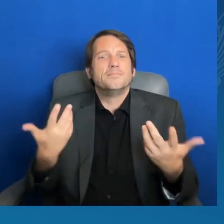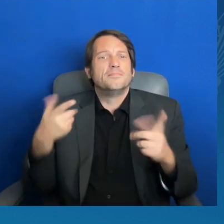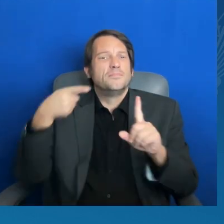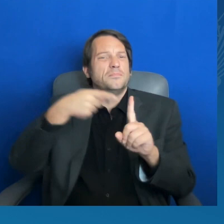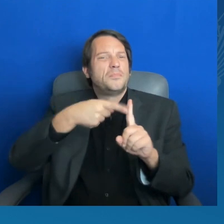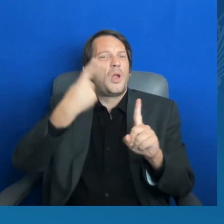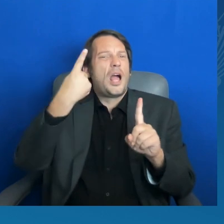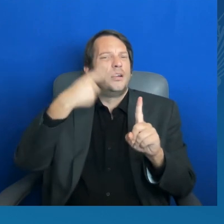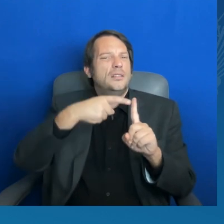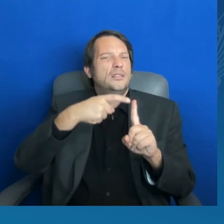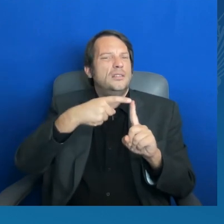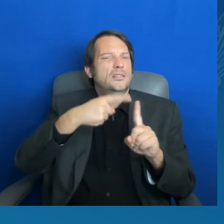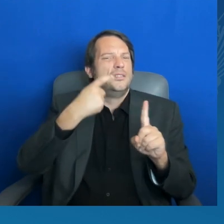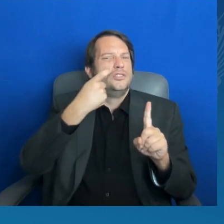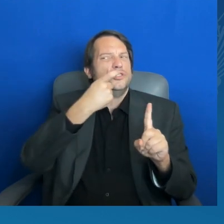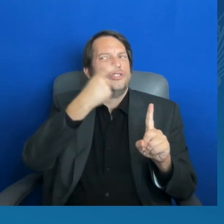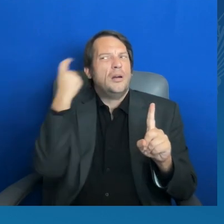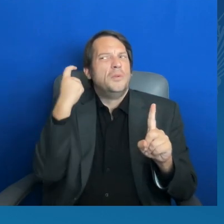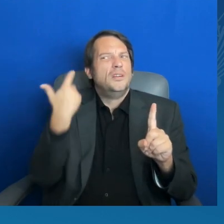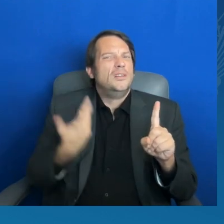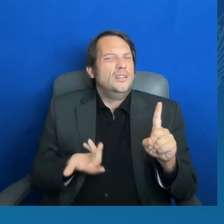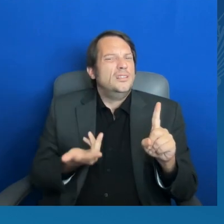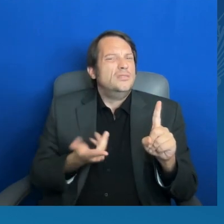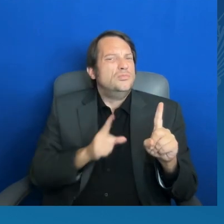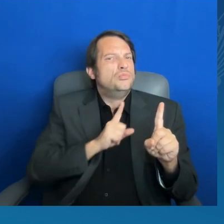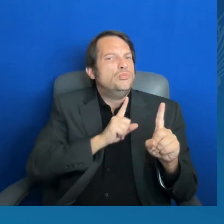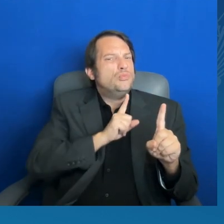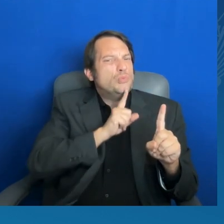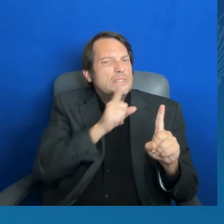where a mother or a father is telling their child,